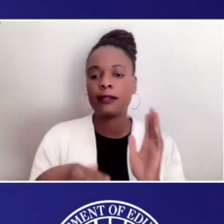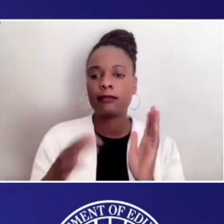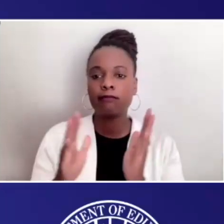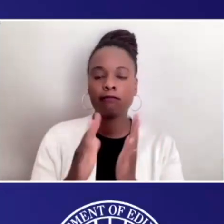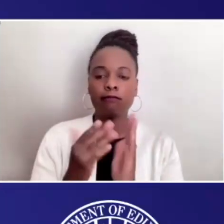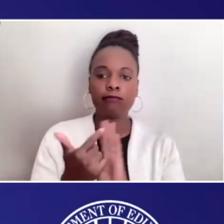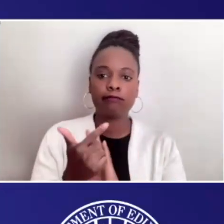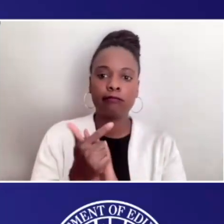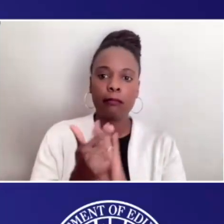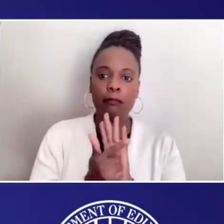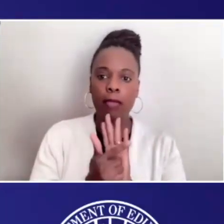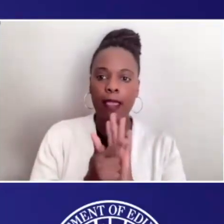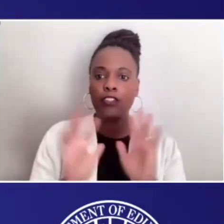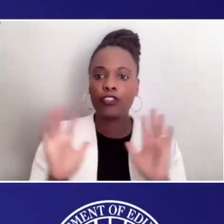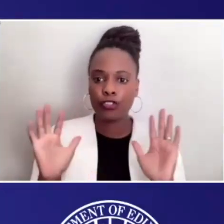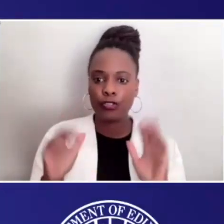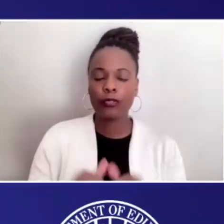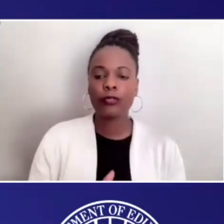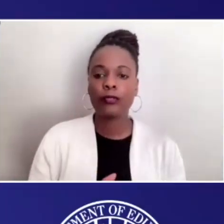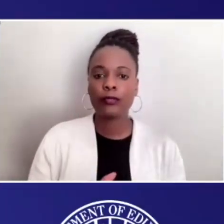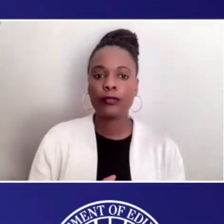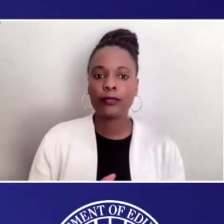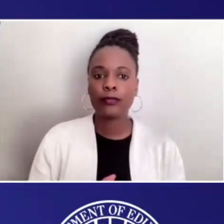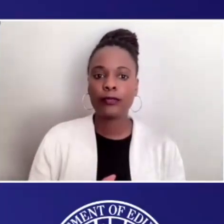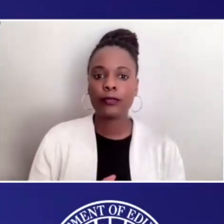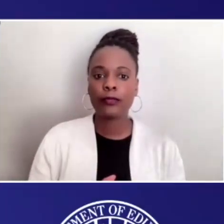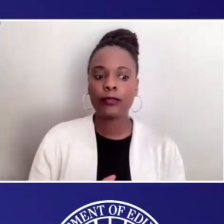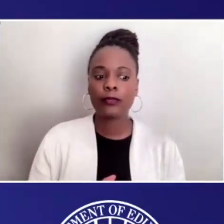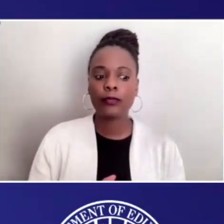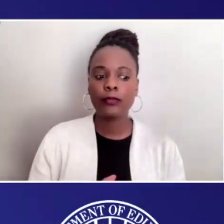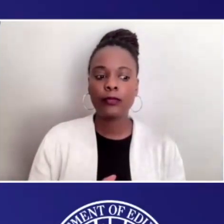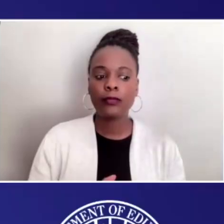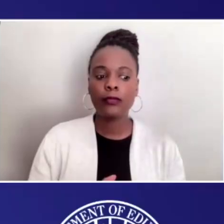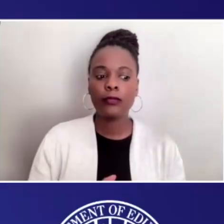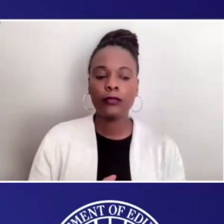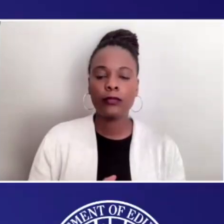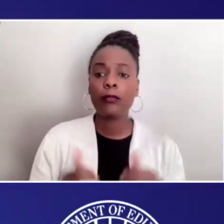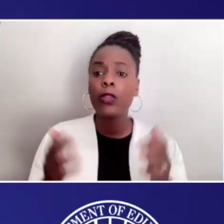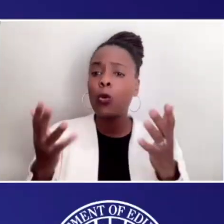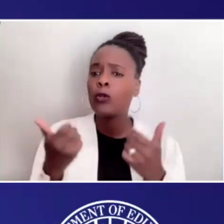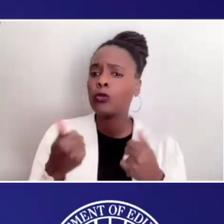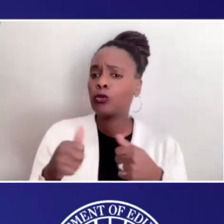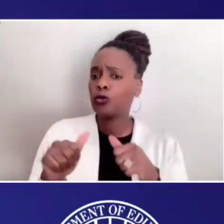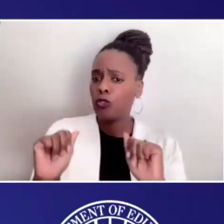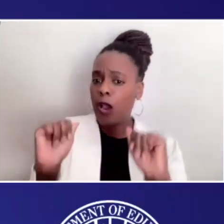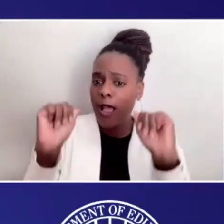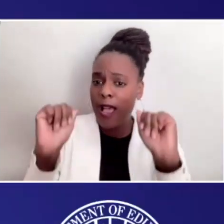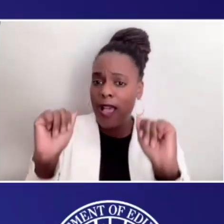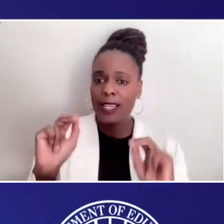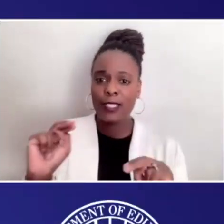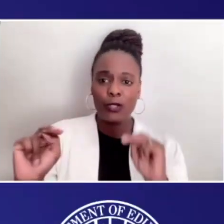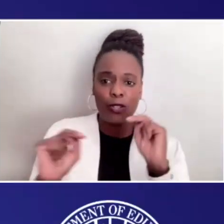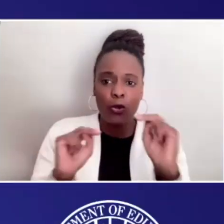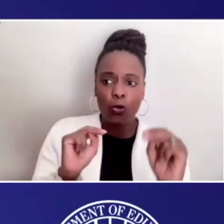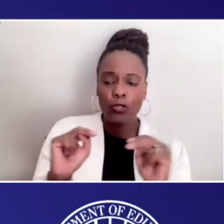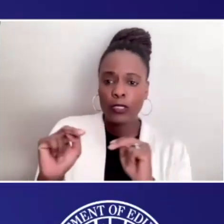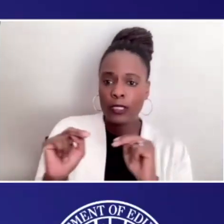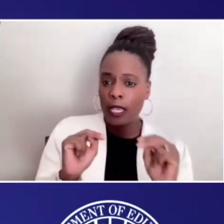Ideally, we want to try to negotiate through the things that we can negotiate